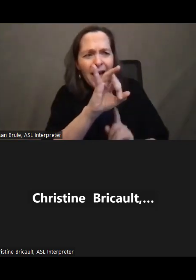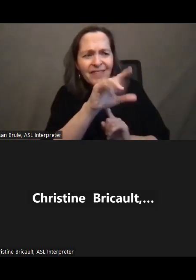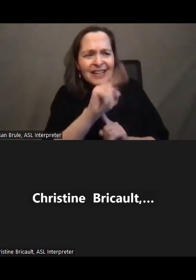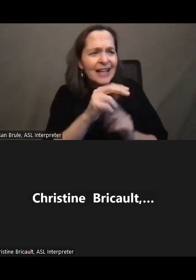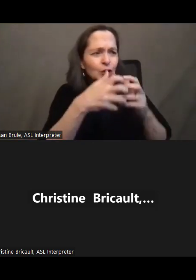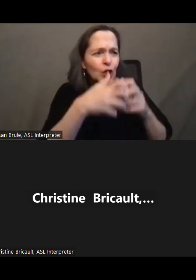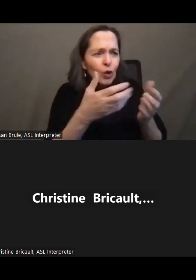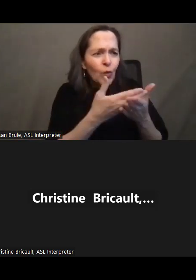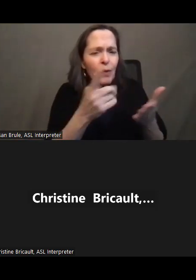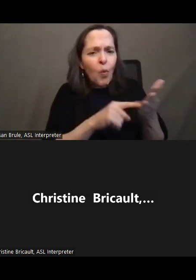Maybe a CCTV would work.